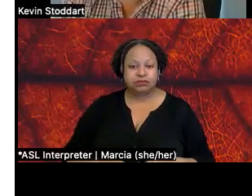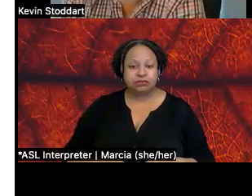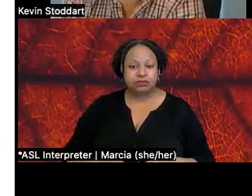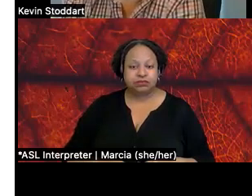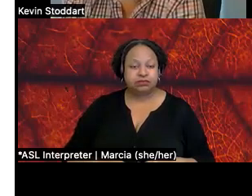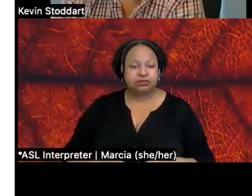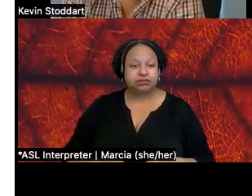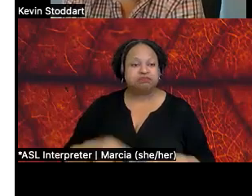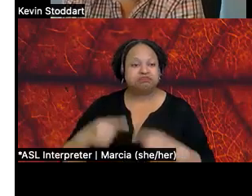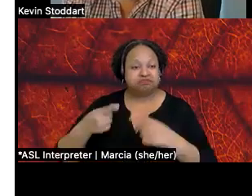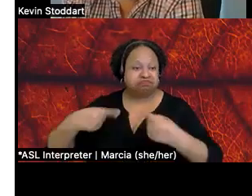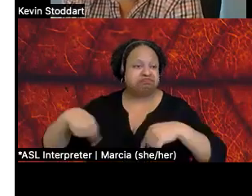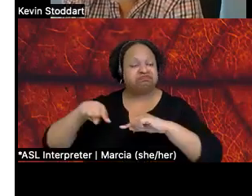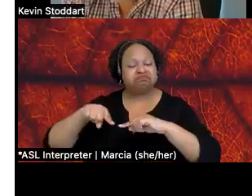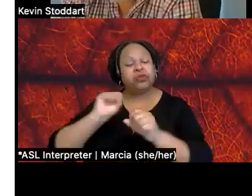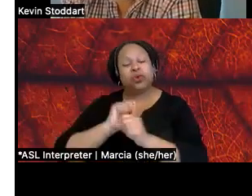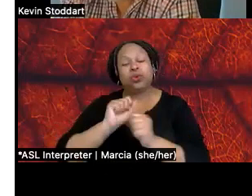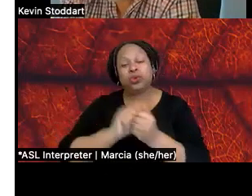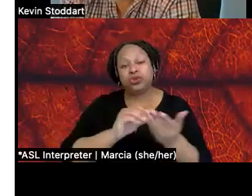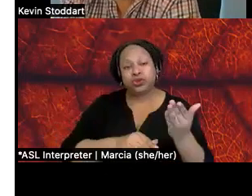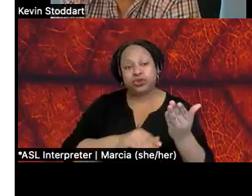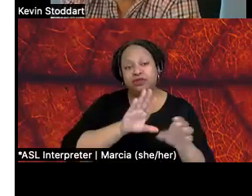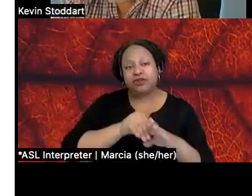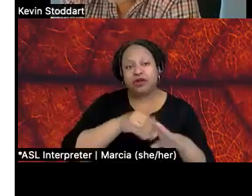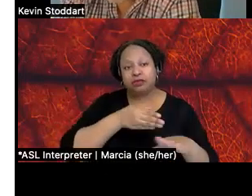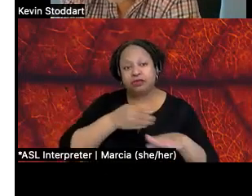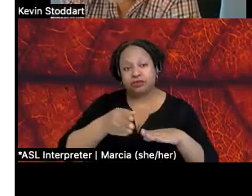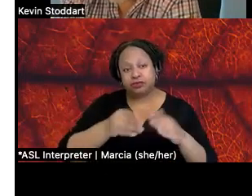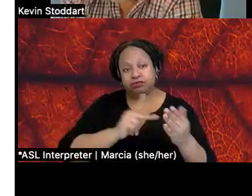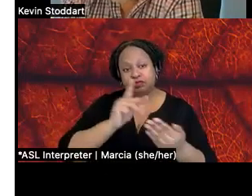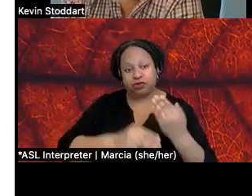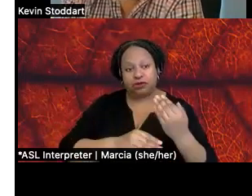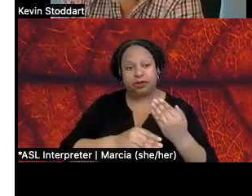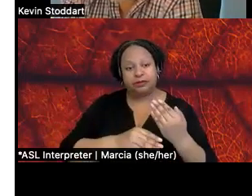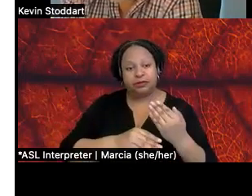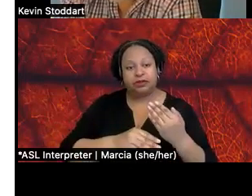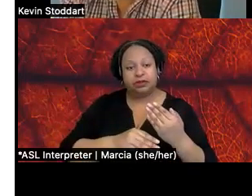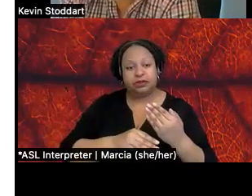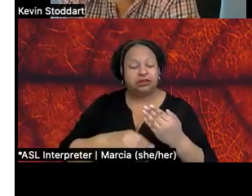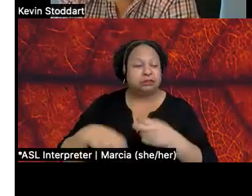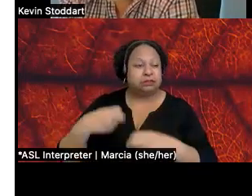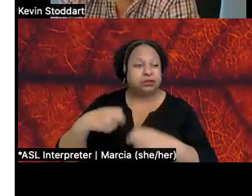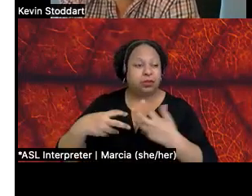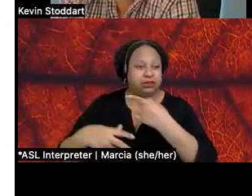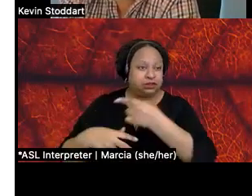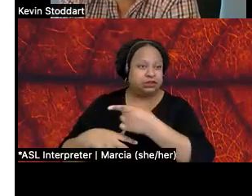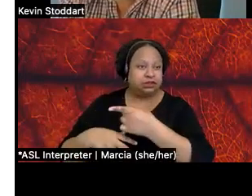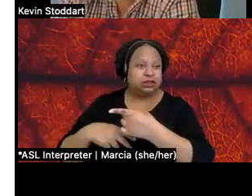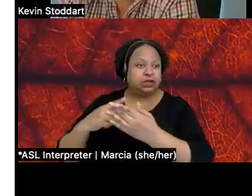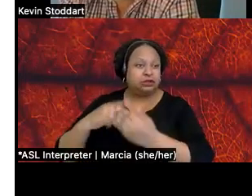programs is the pathologizing response that programs have had to their difficulties.